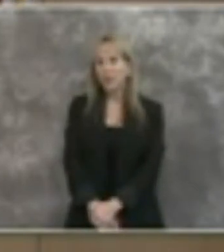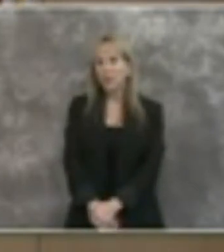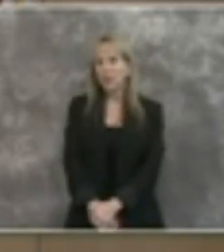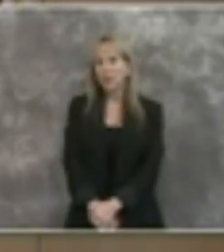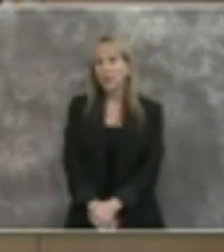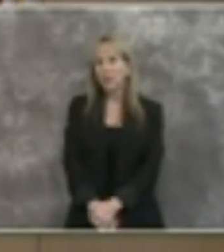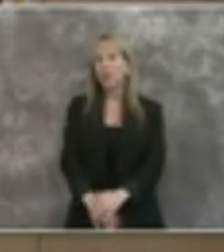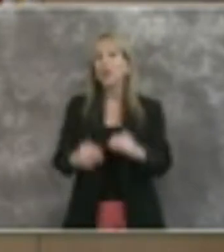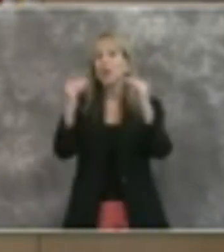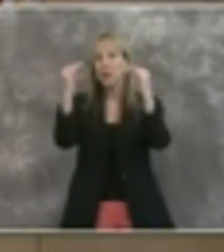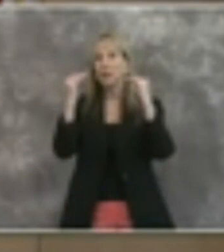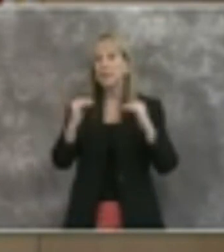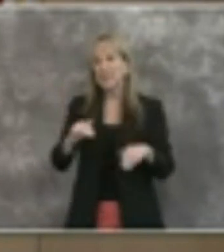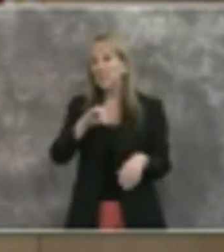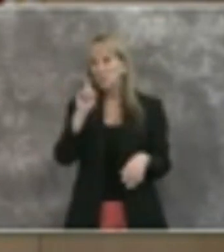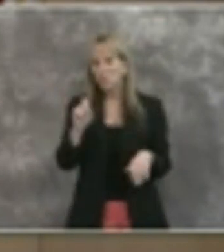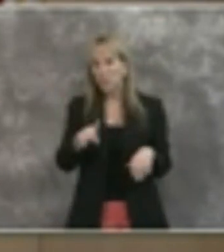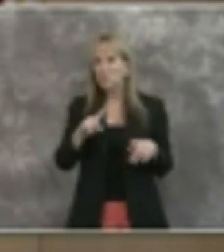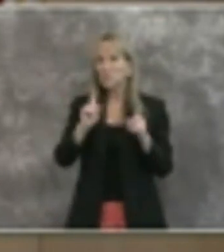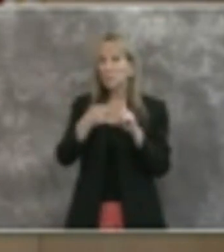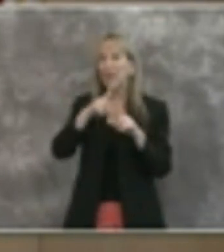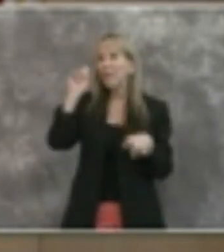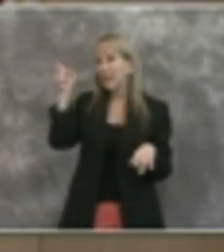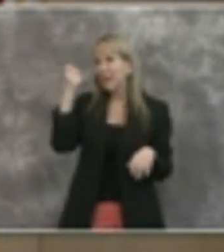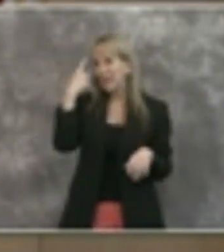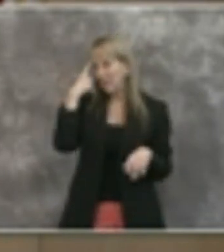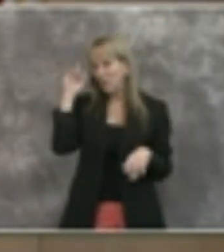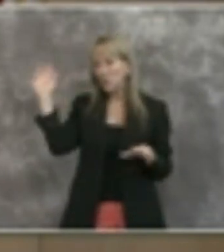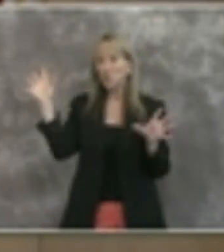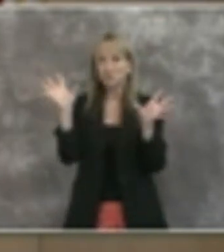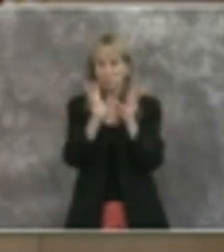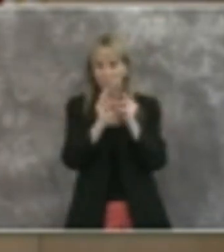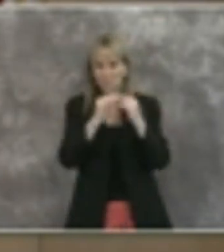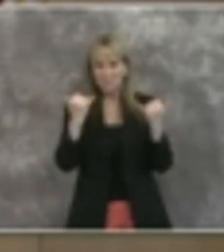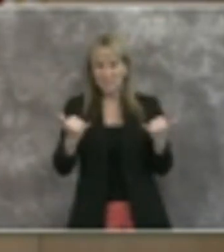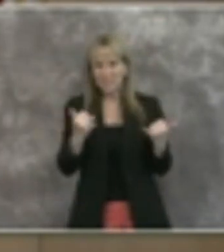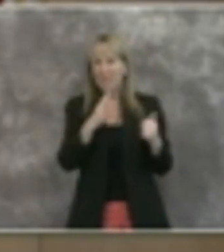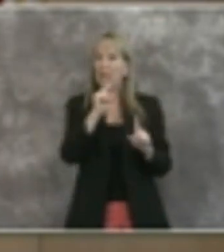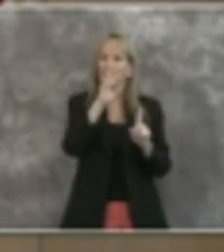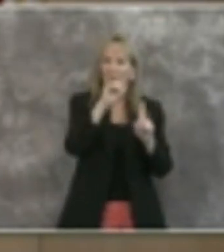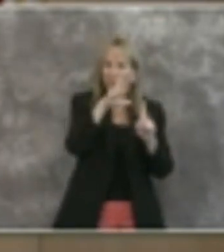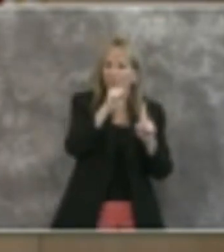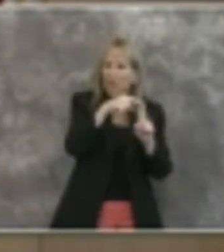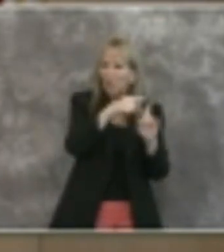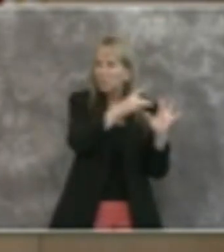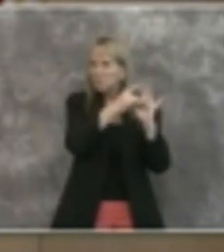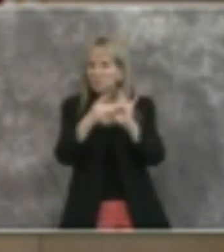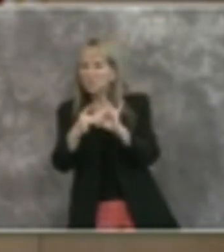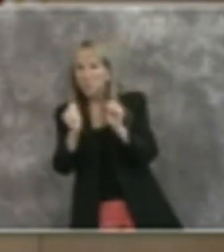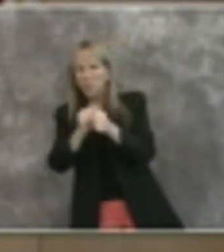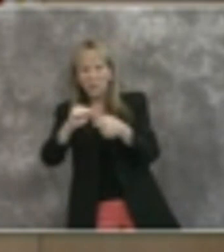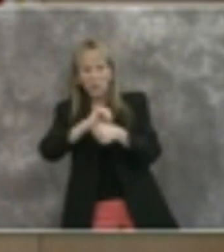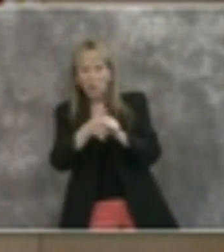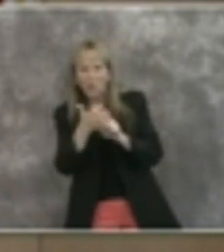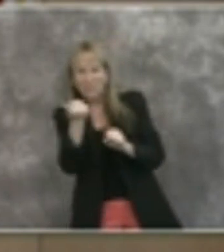AGAIN WITH THE GUIDANCE FROM SEAT FROM THE CENTERS FOR DISEASE CONTROL AND PREVENTION. MORTICIANS OR